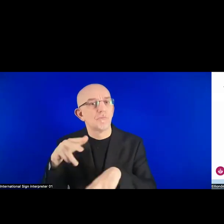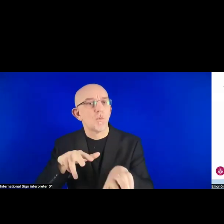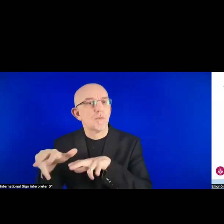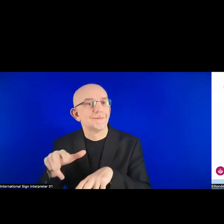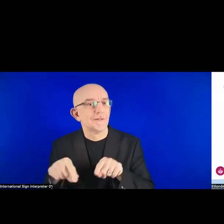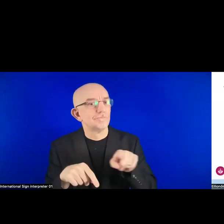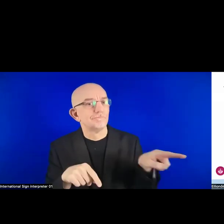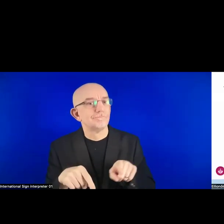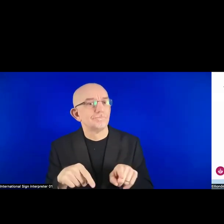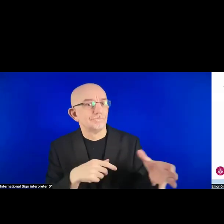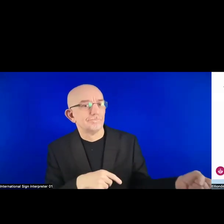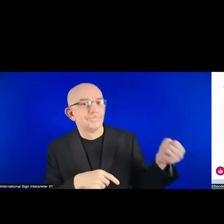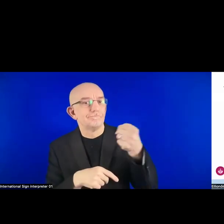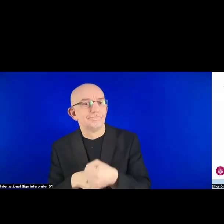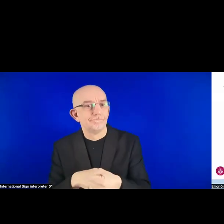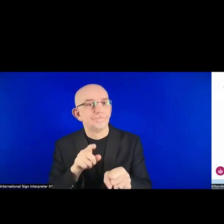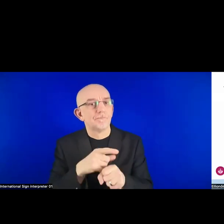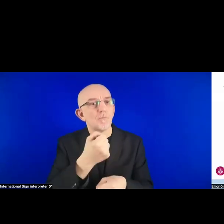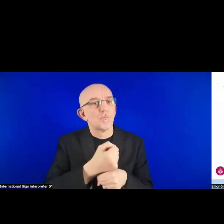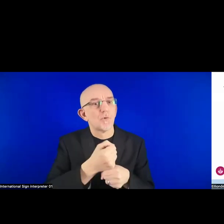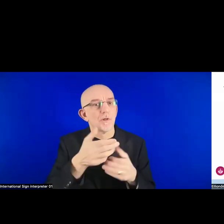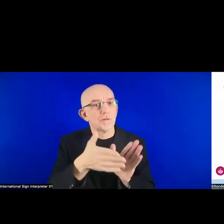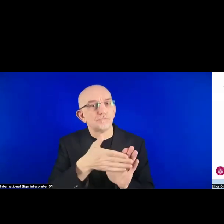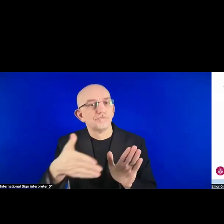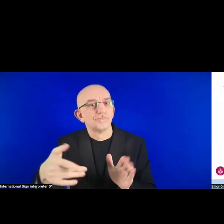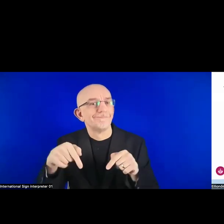they choose to go on secondment to any of our partner organisations. So I am going